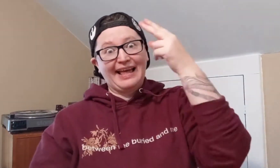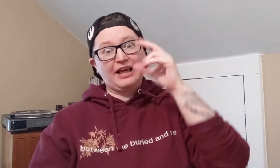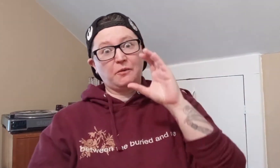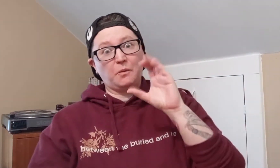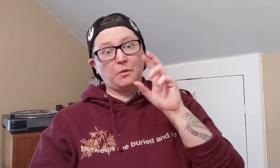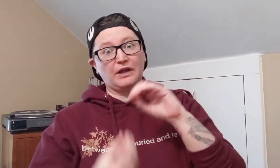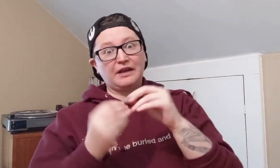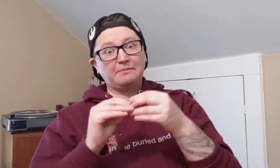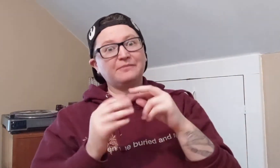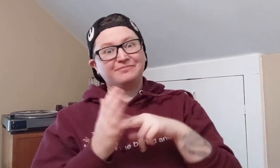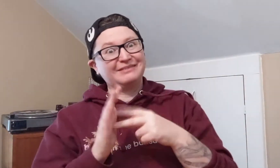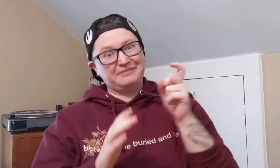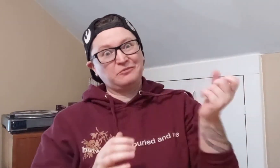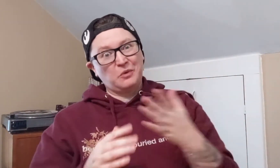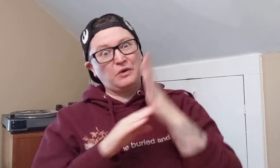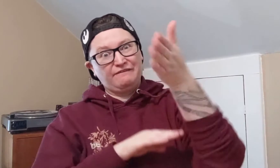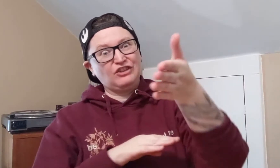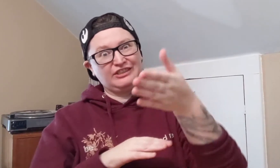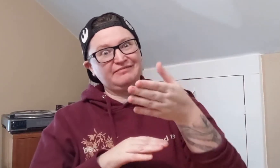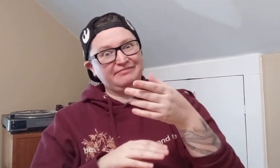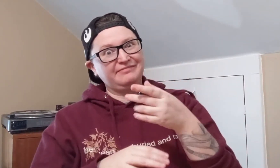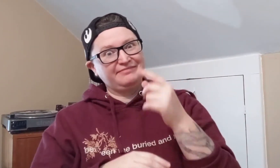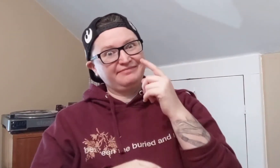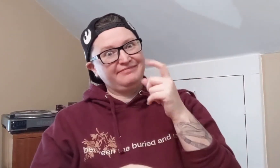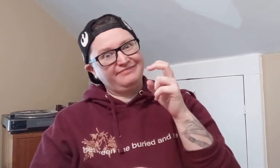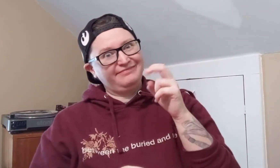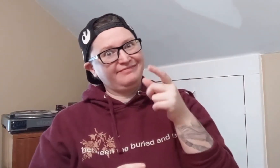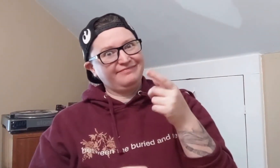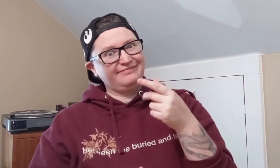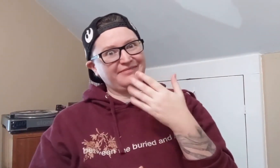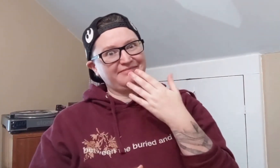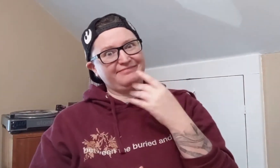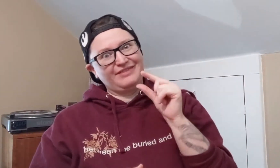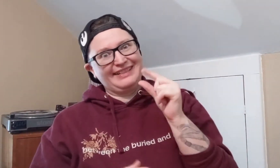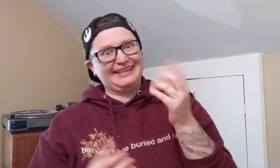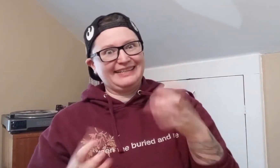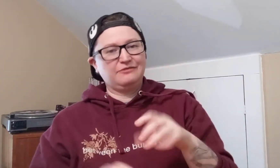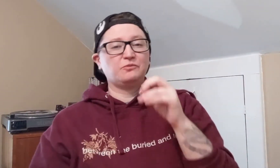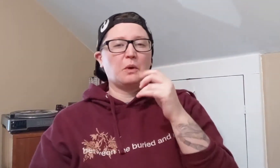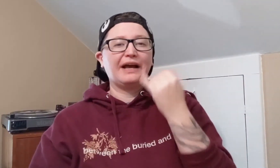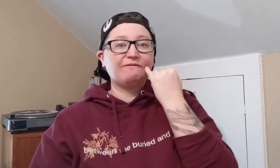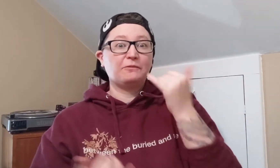so let's say you have a really high core number meaning you have to roll over that um which is